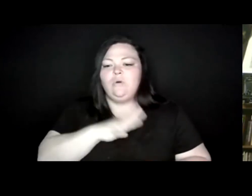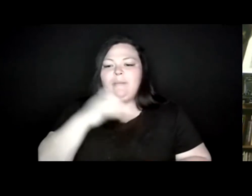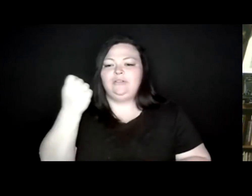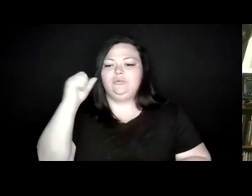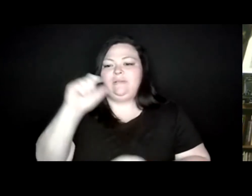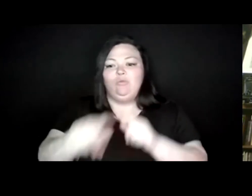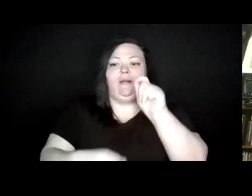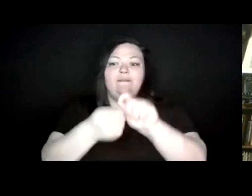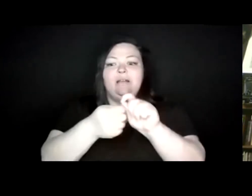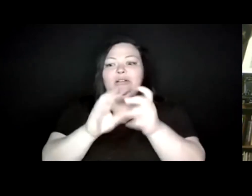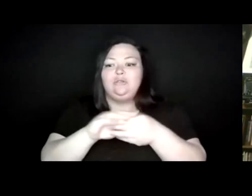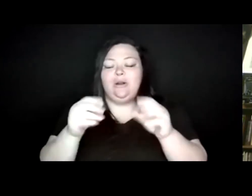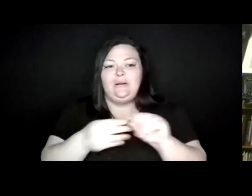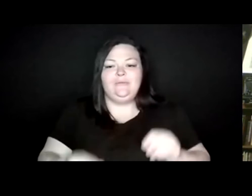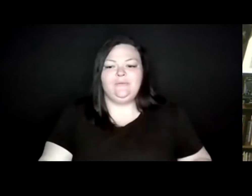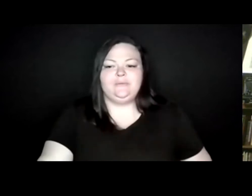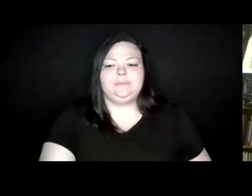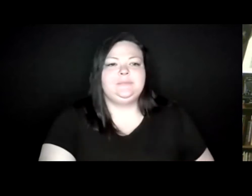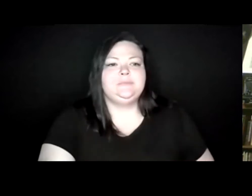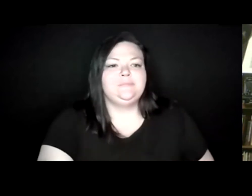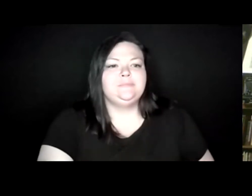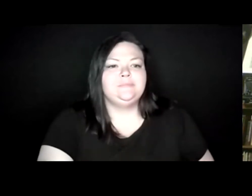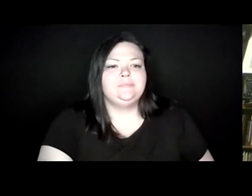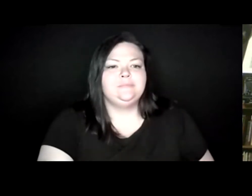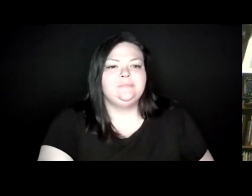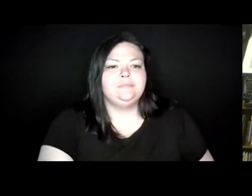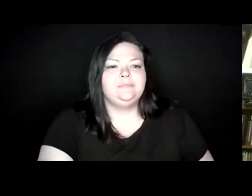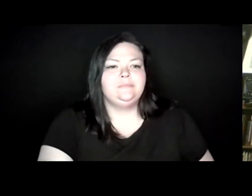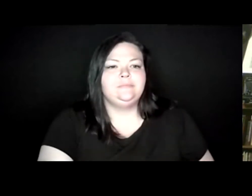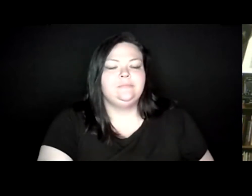narrative. "You'd Have Done the Same"